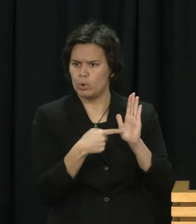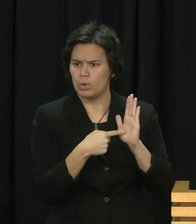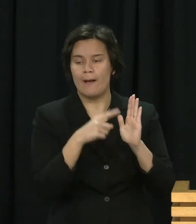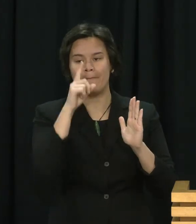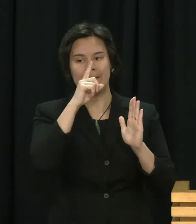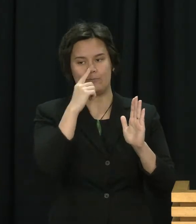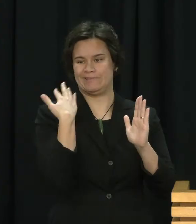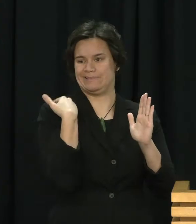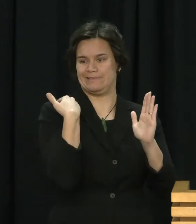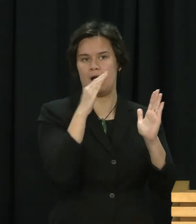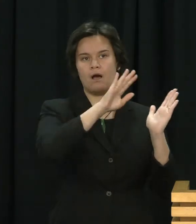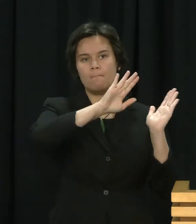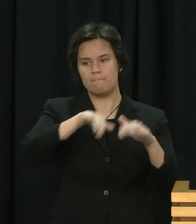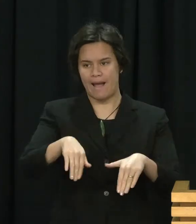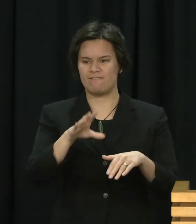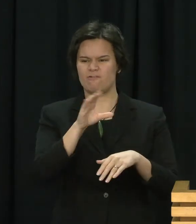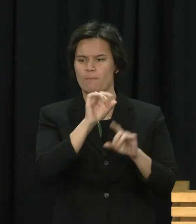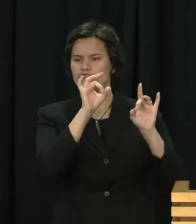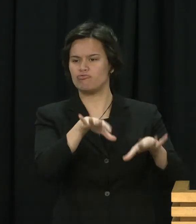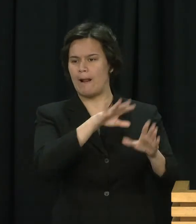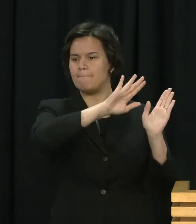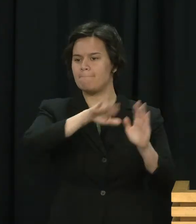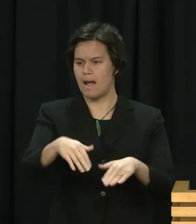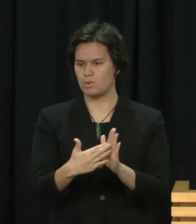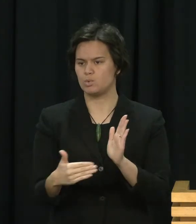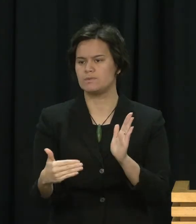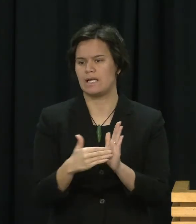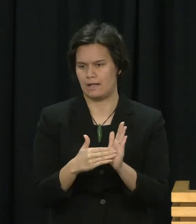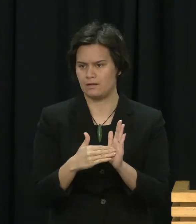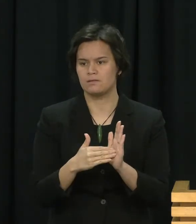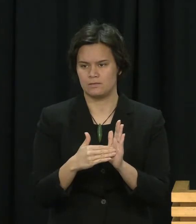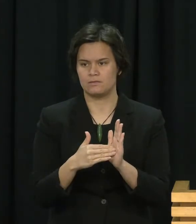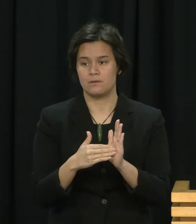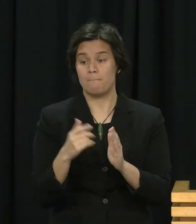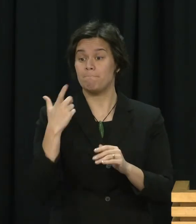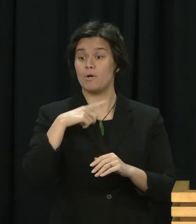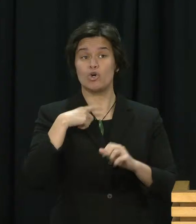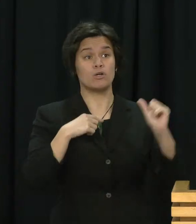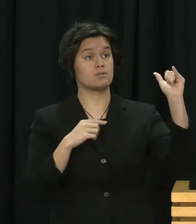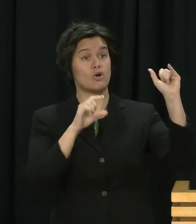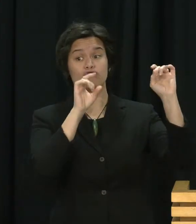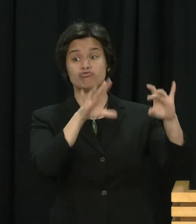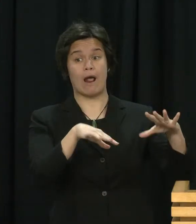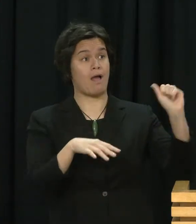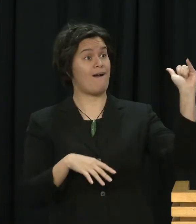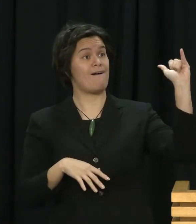people who have travelled back from Australia, which does place a legal requirement and,